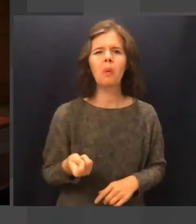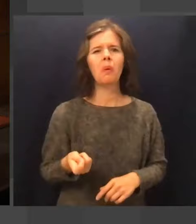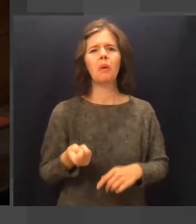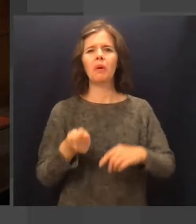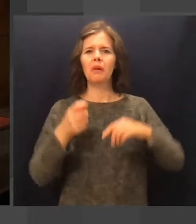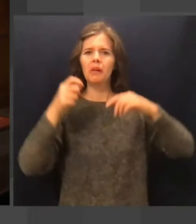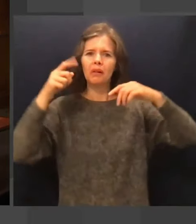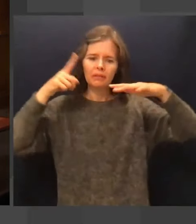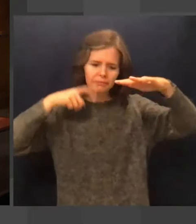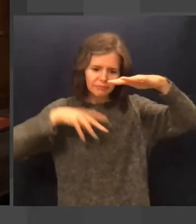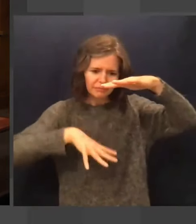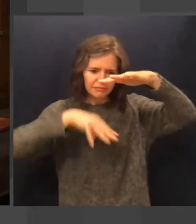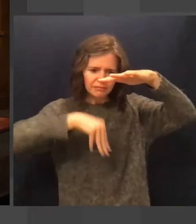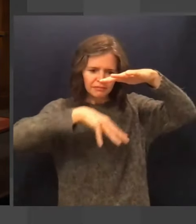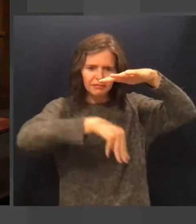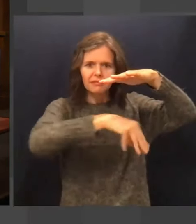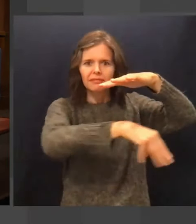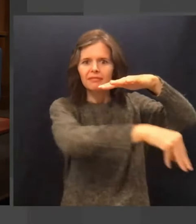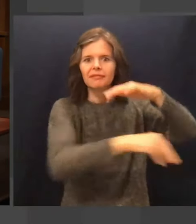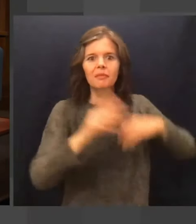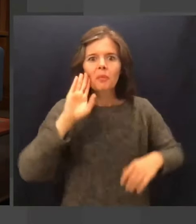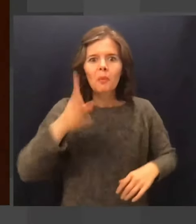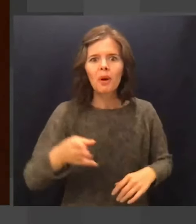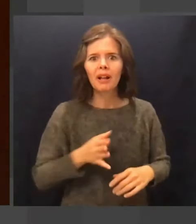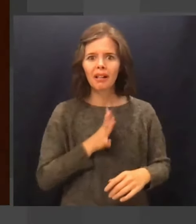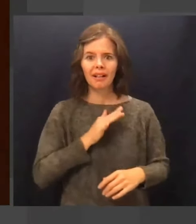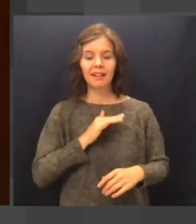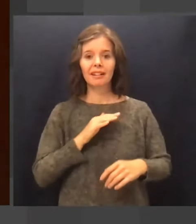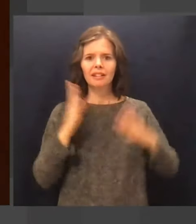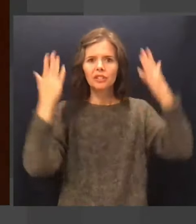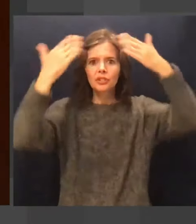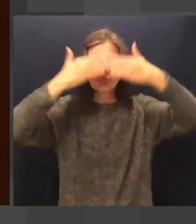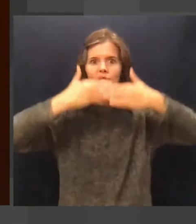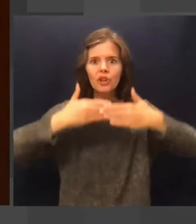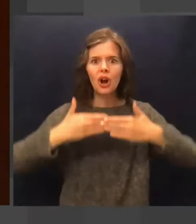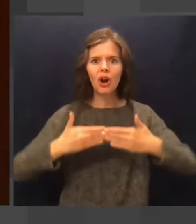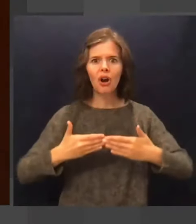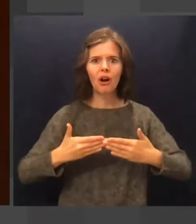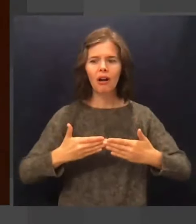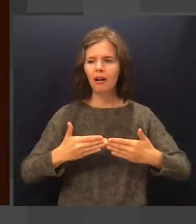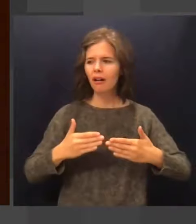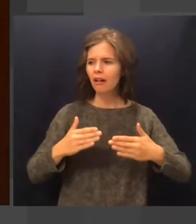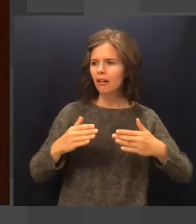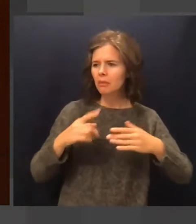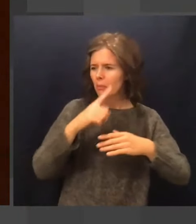THE CAVES. THE AQUIFER.